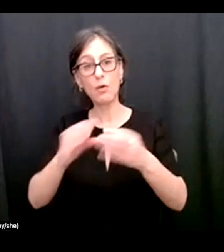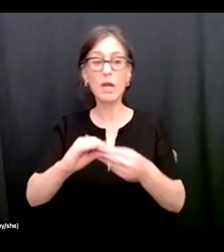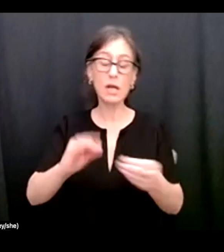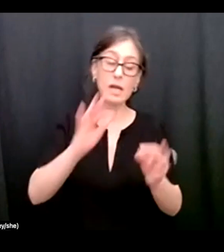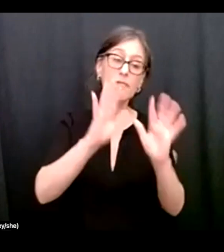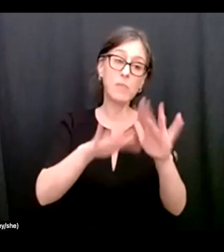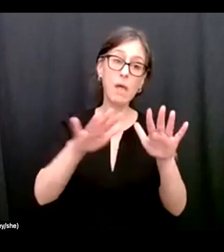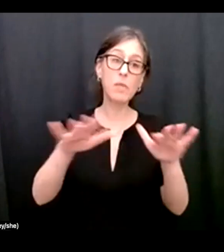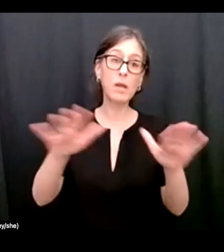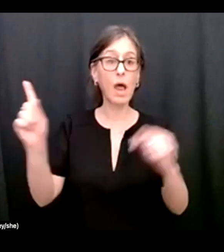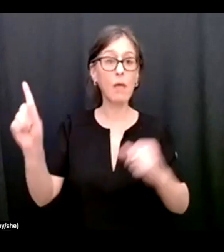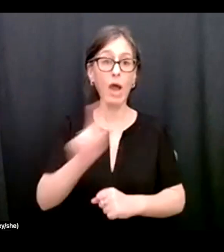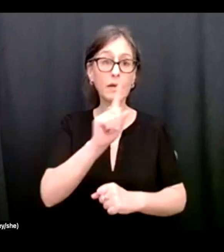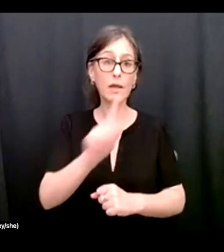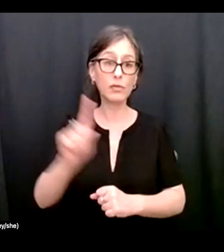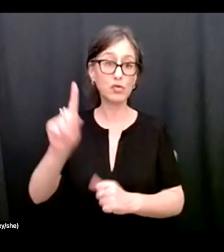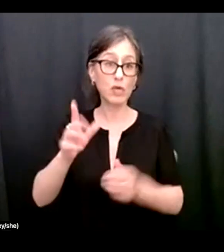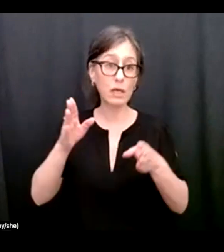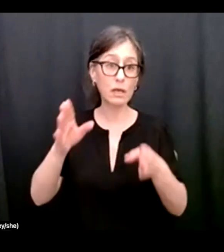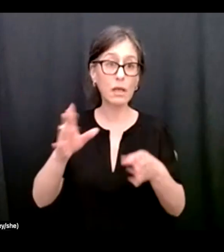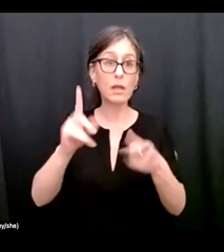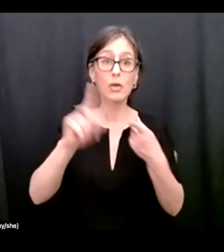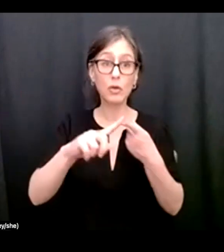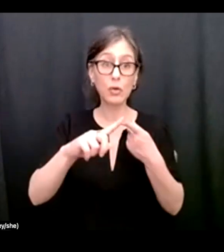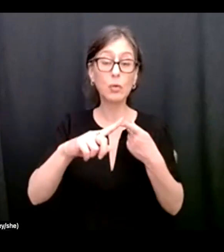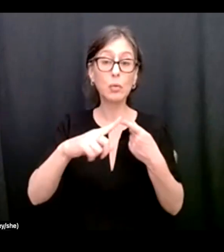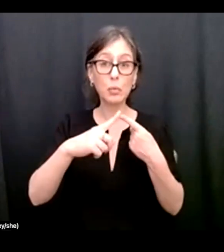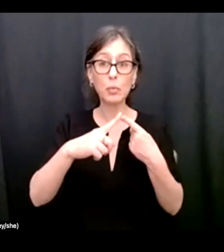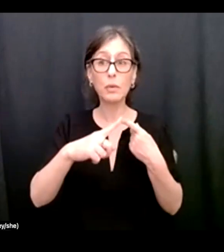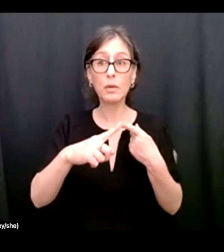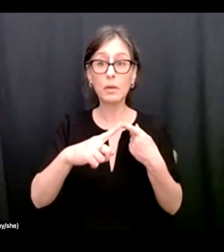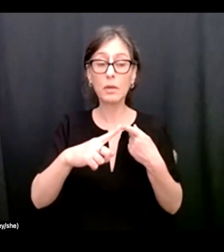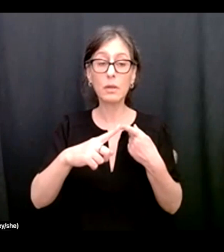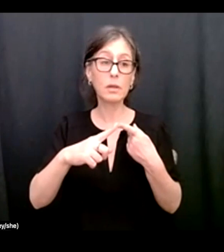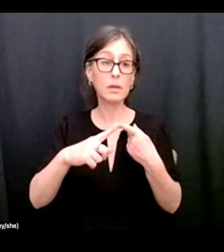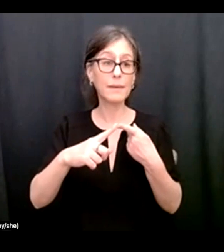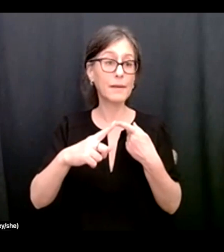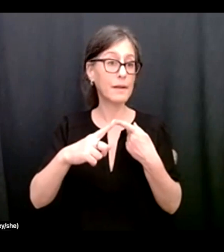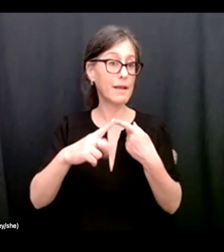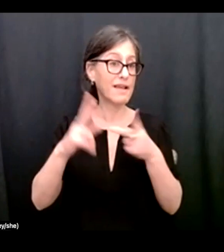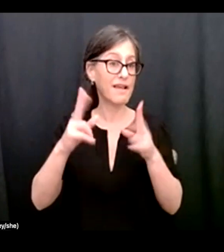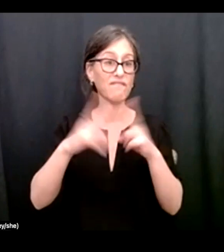you know, “I'm walking down Madison,” whatever, to like this very, almost,